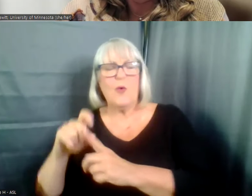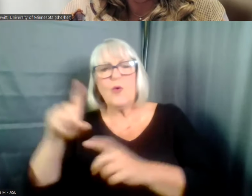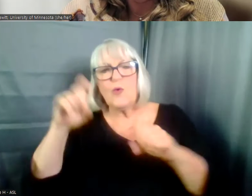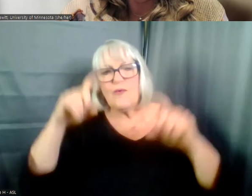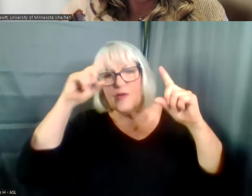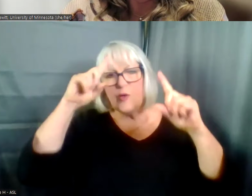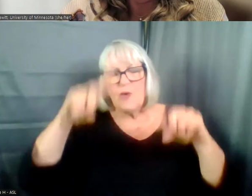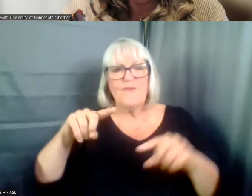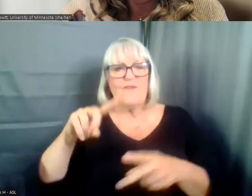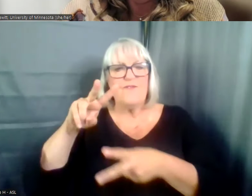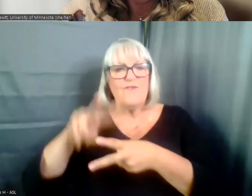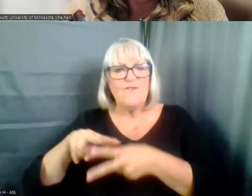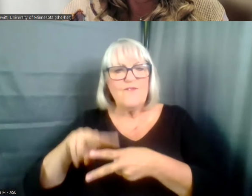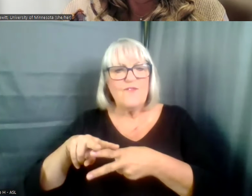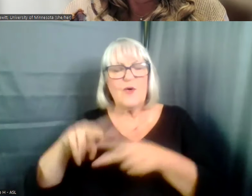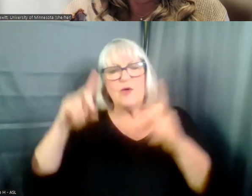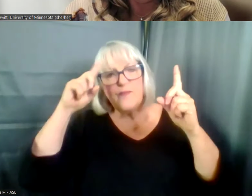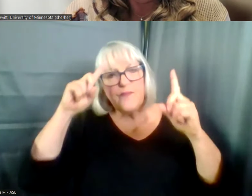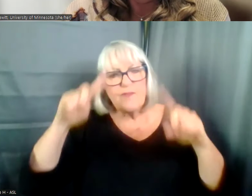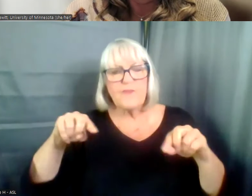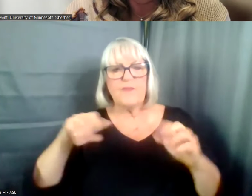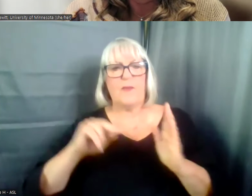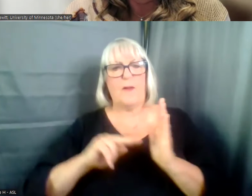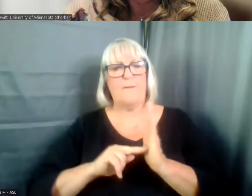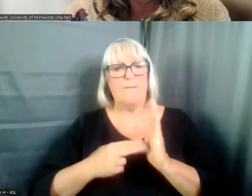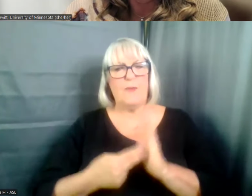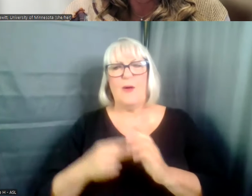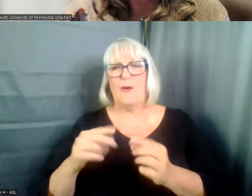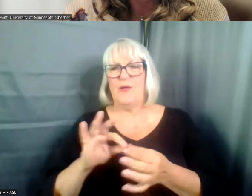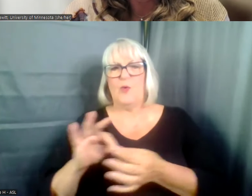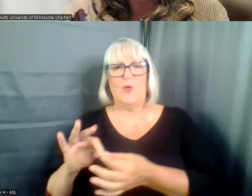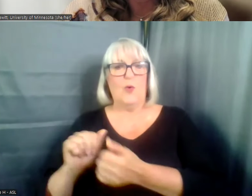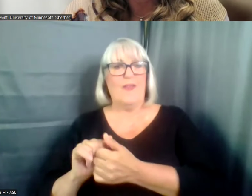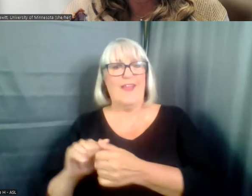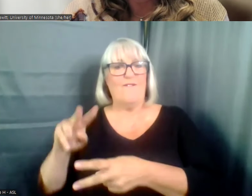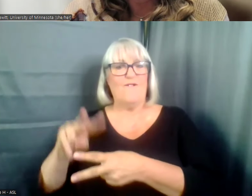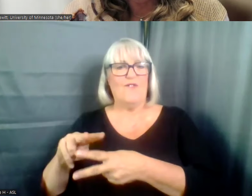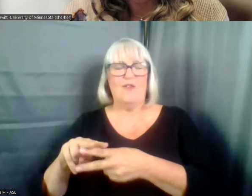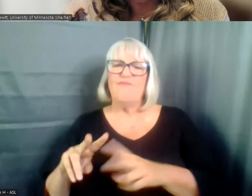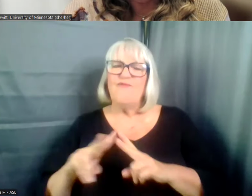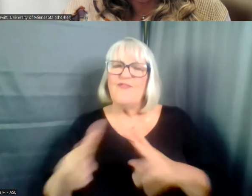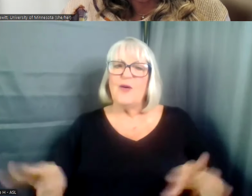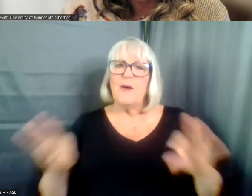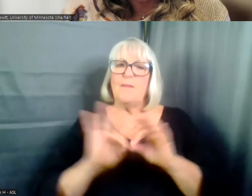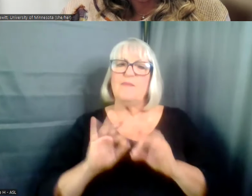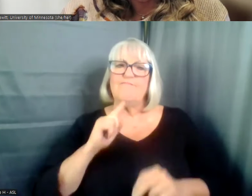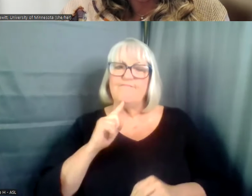and there's understanding and definition around that vocabulary is critical.